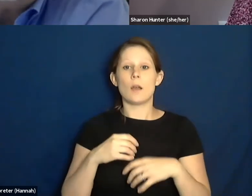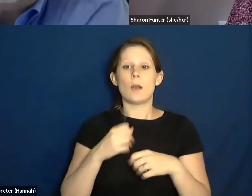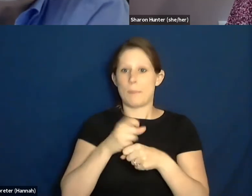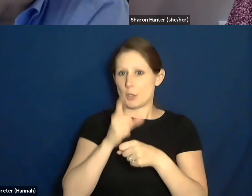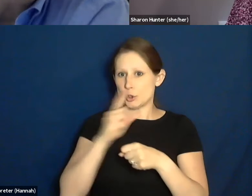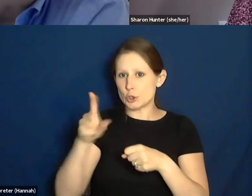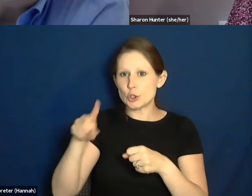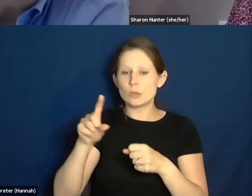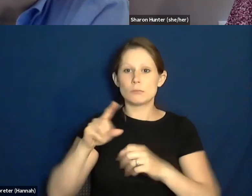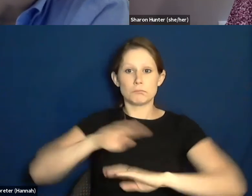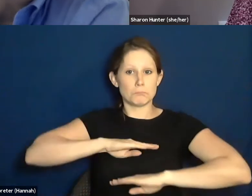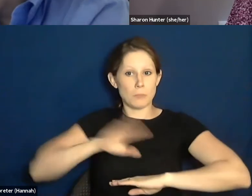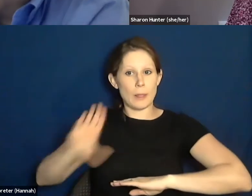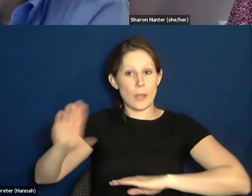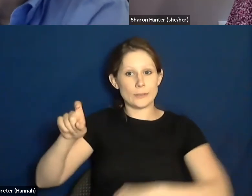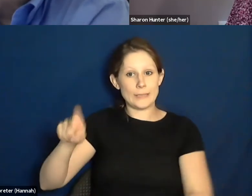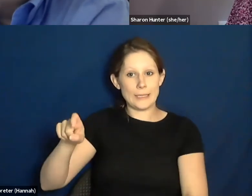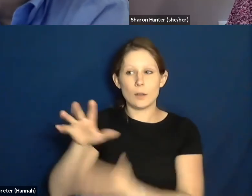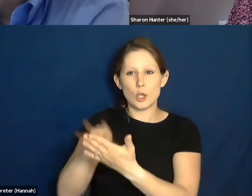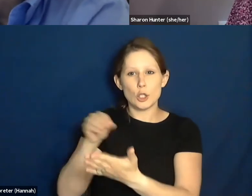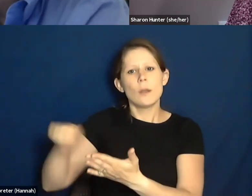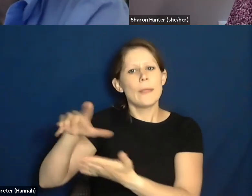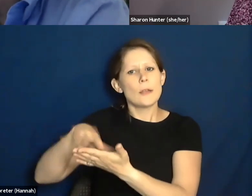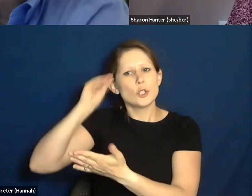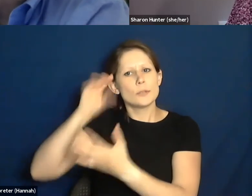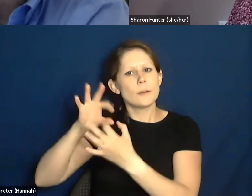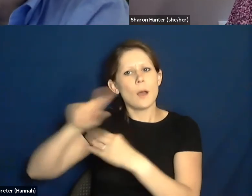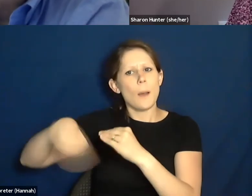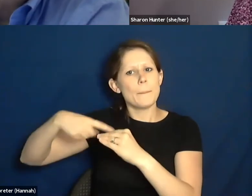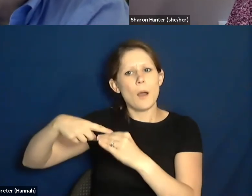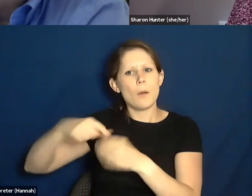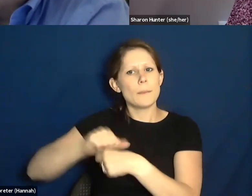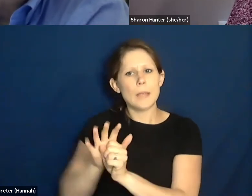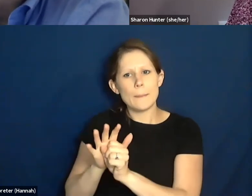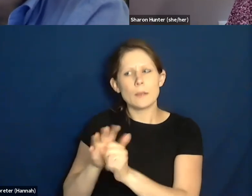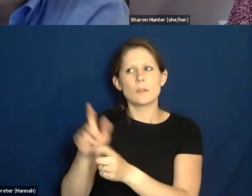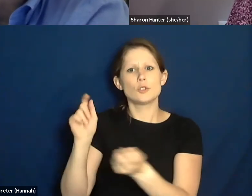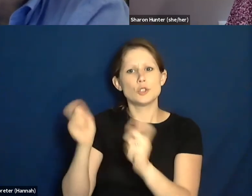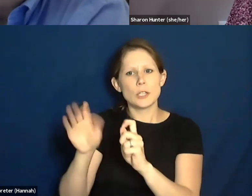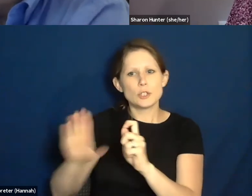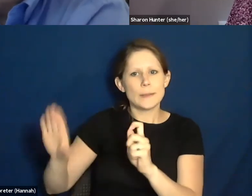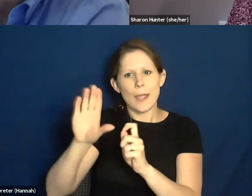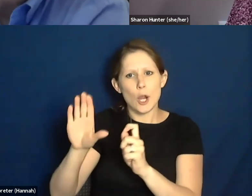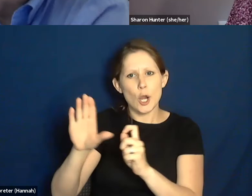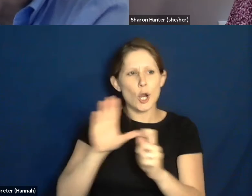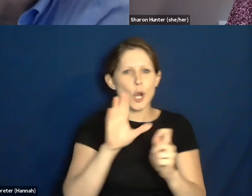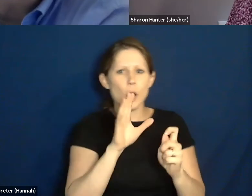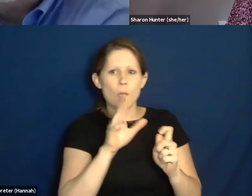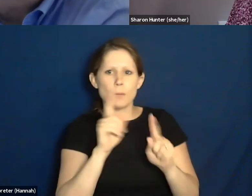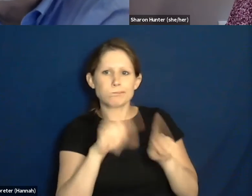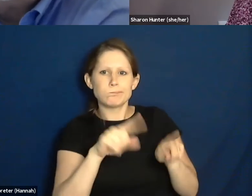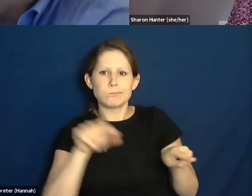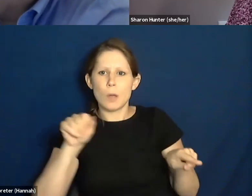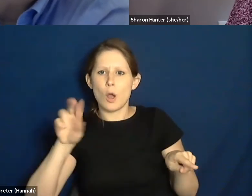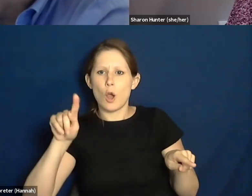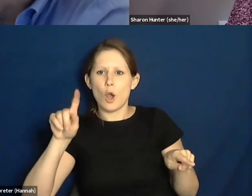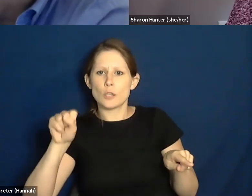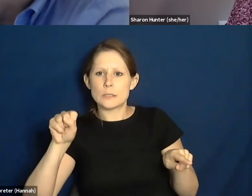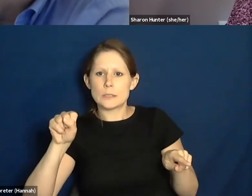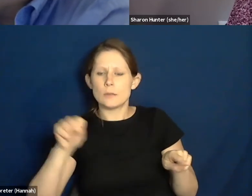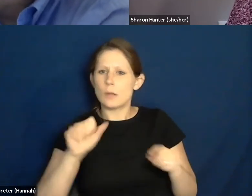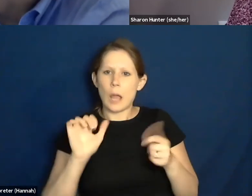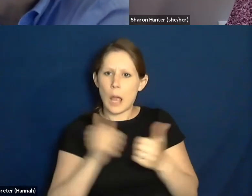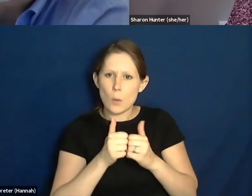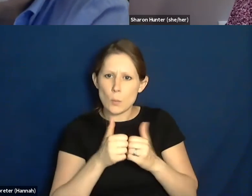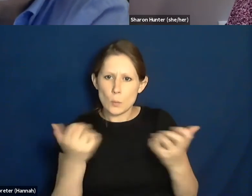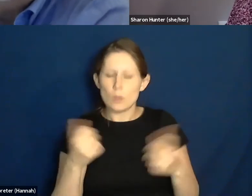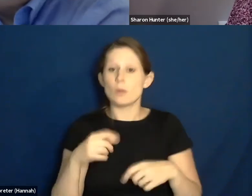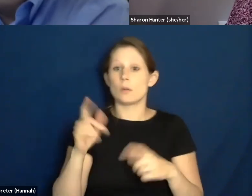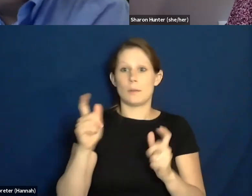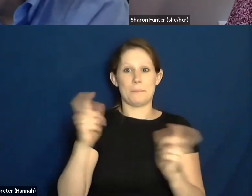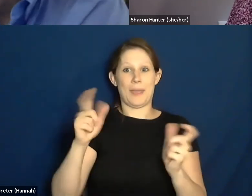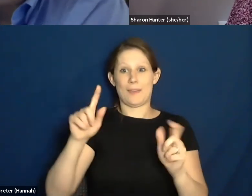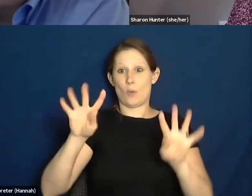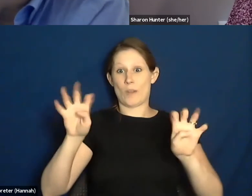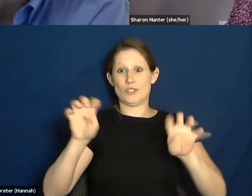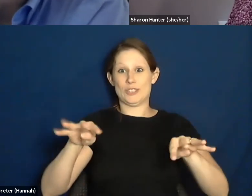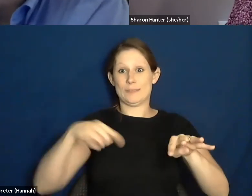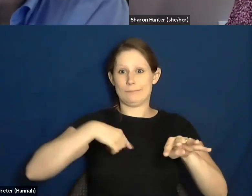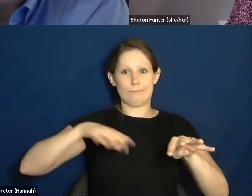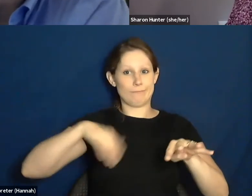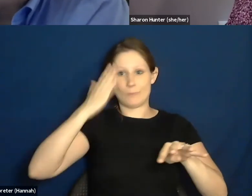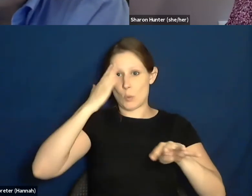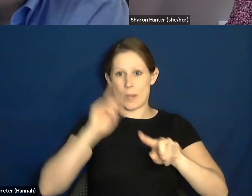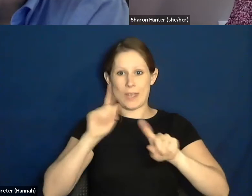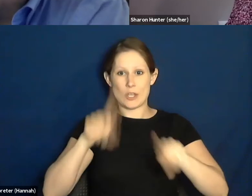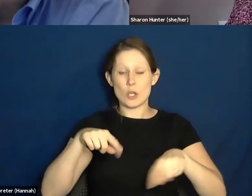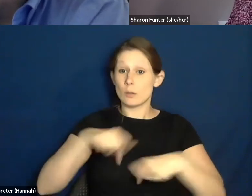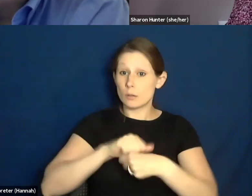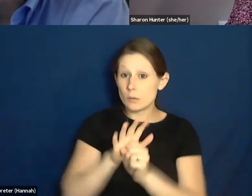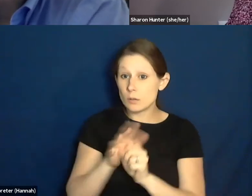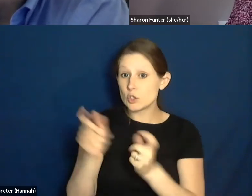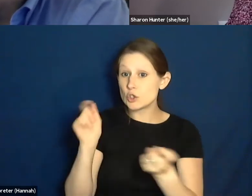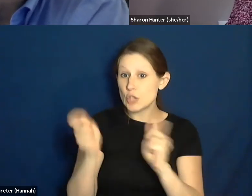their needs. This is the big question. Has this pandemic changed consumer behavior for the arts,